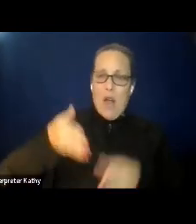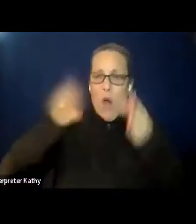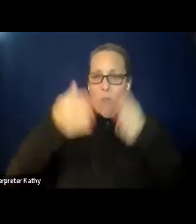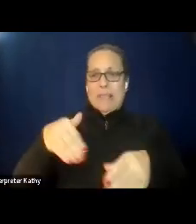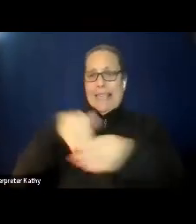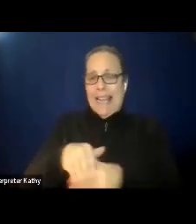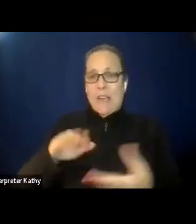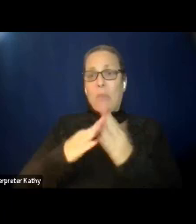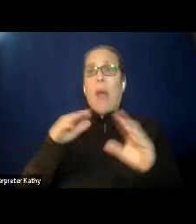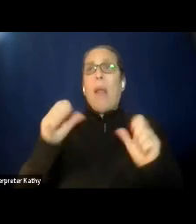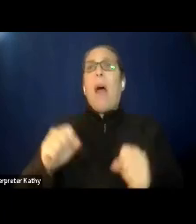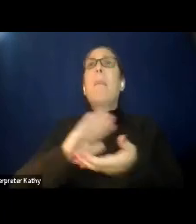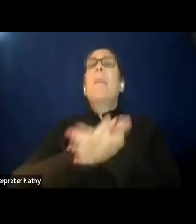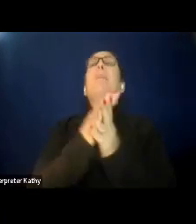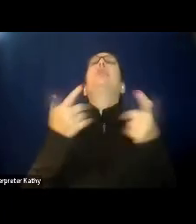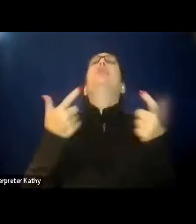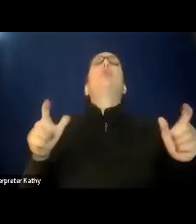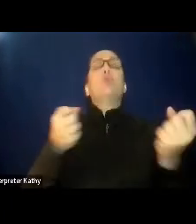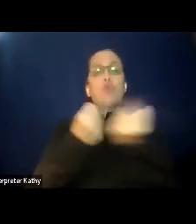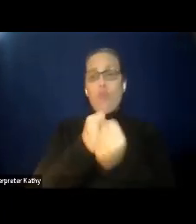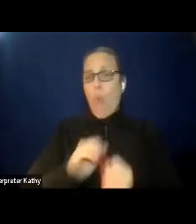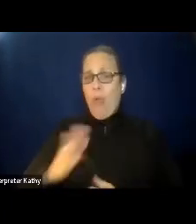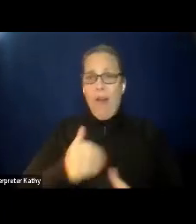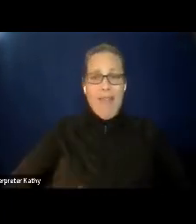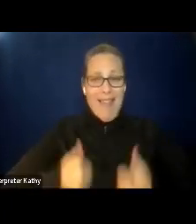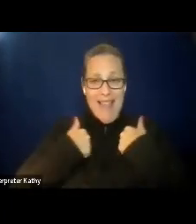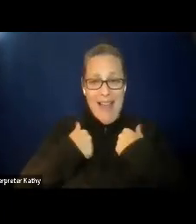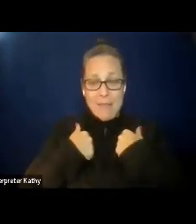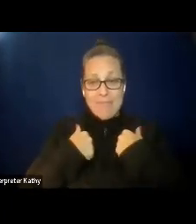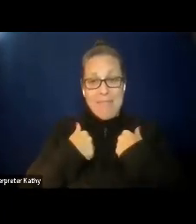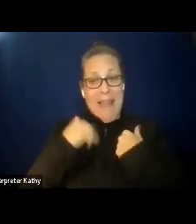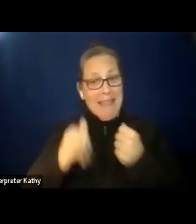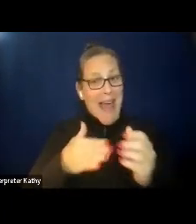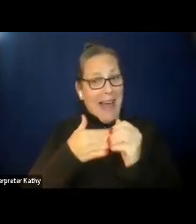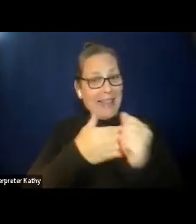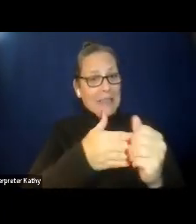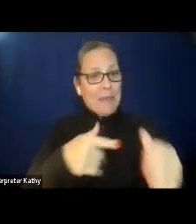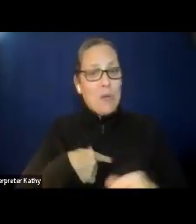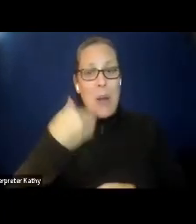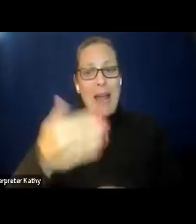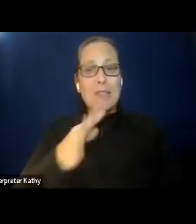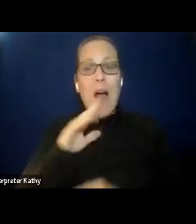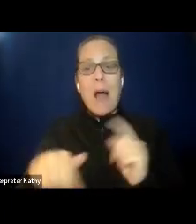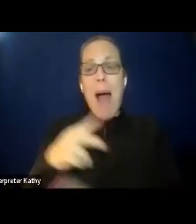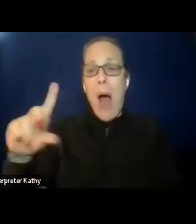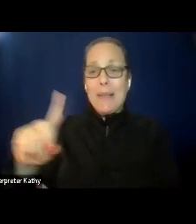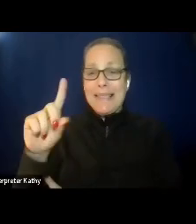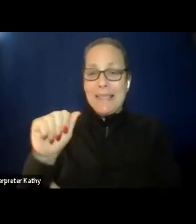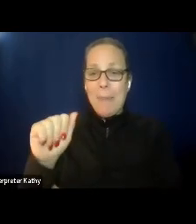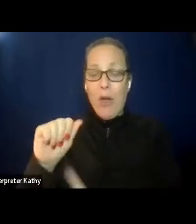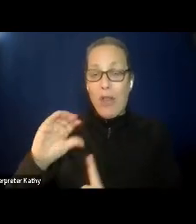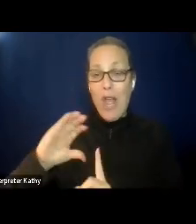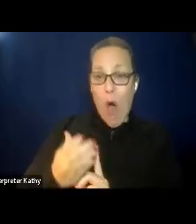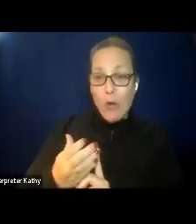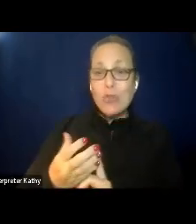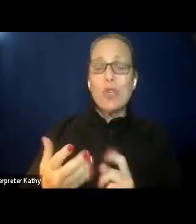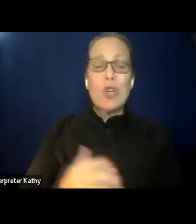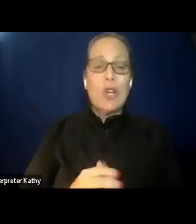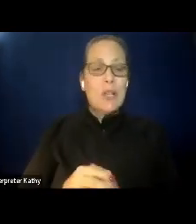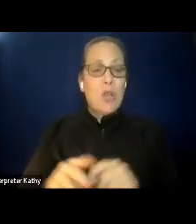And identifying as disabled can invite one into a community, which can be such an important support in their lives. Which leads me to talk about disability